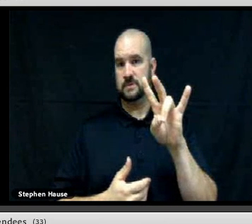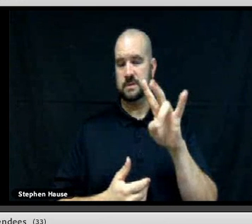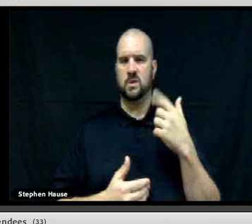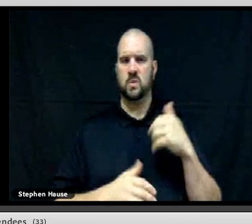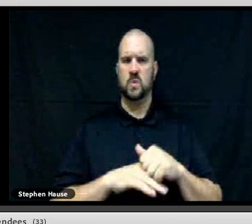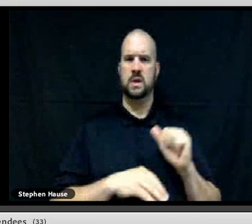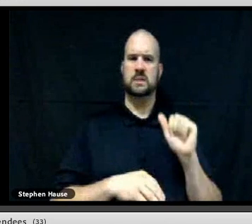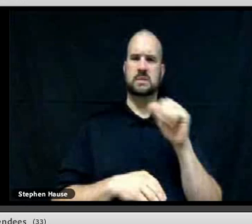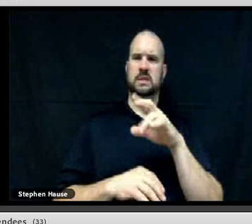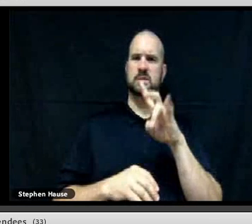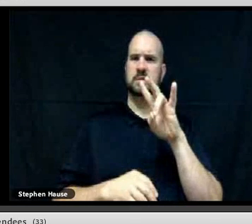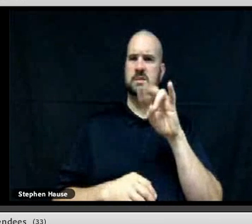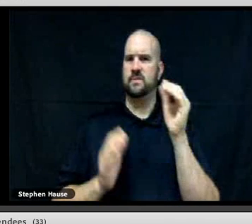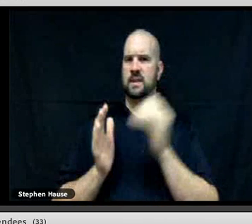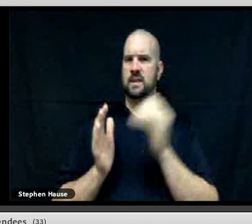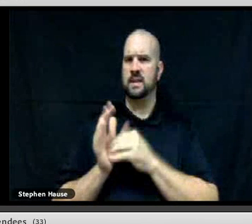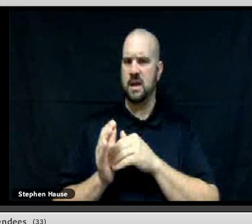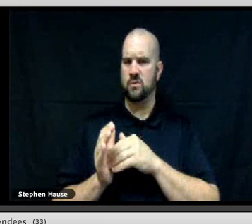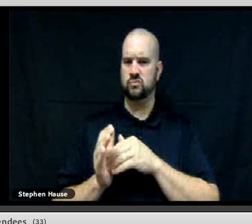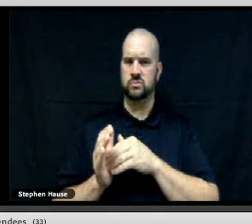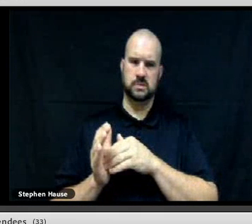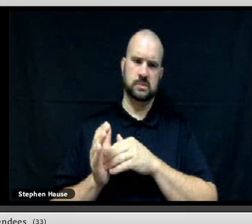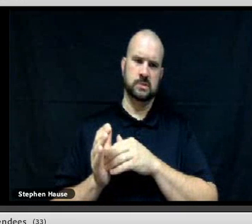or digital metadata records to DPLA.